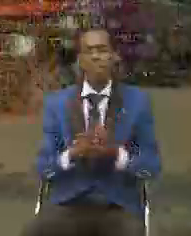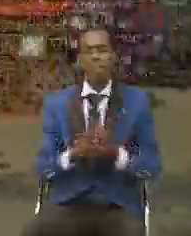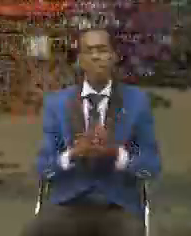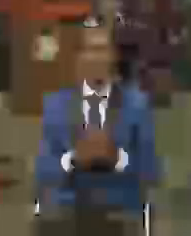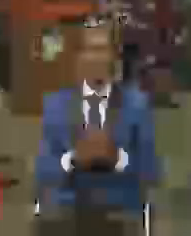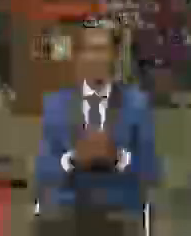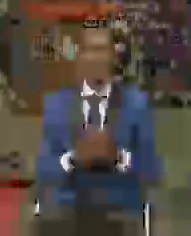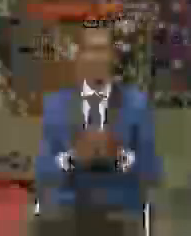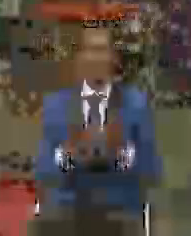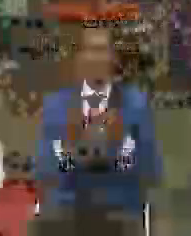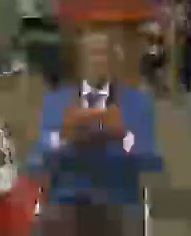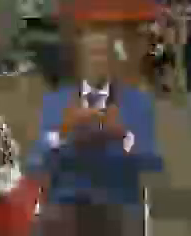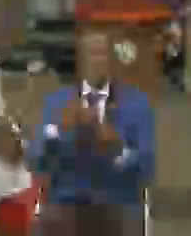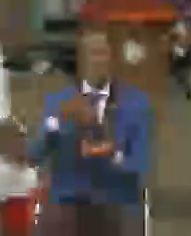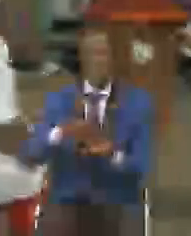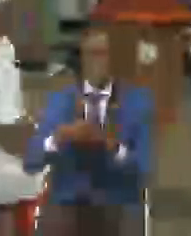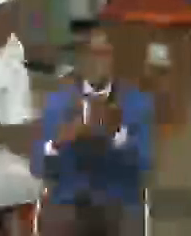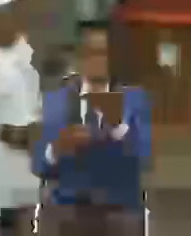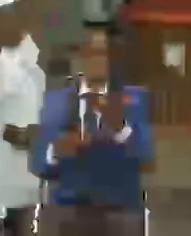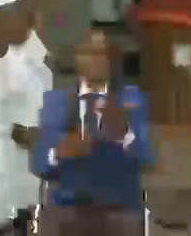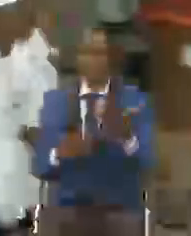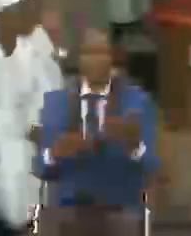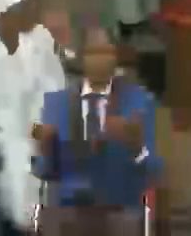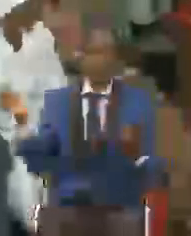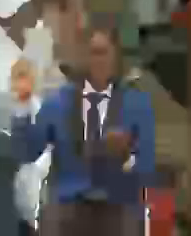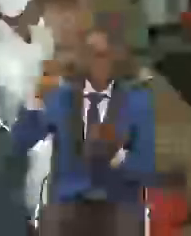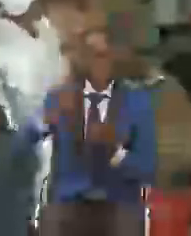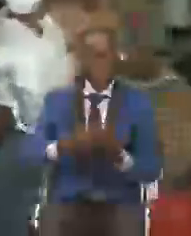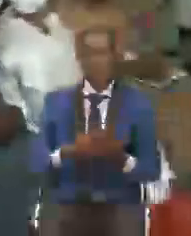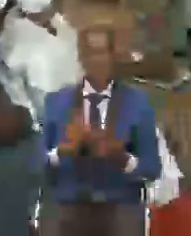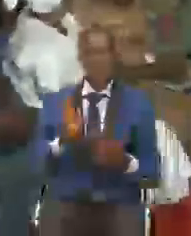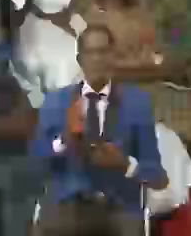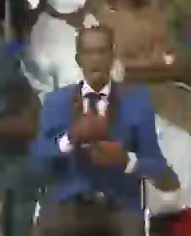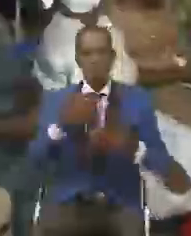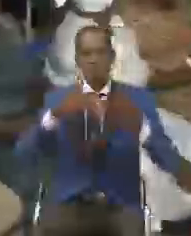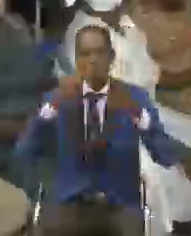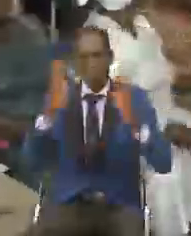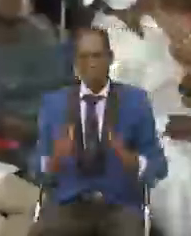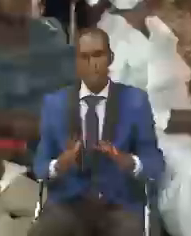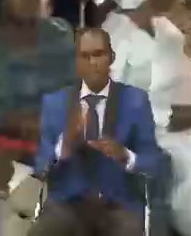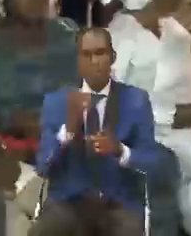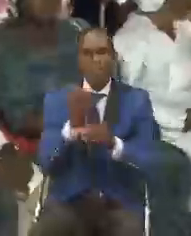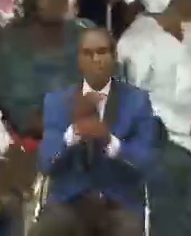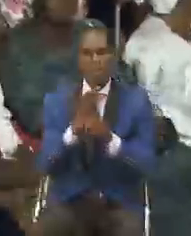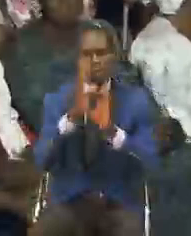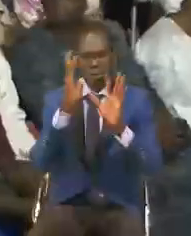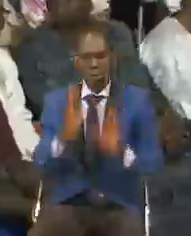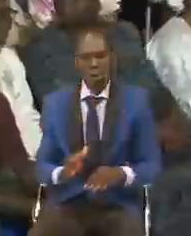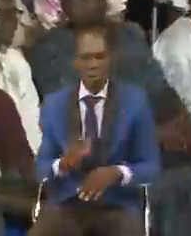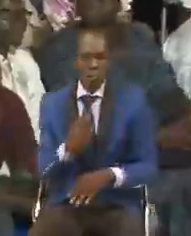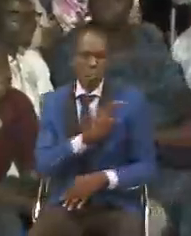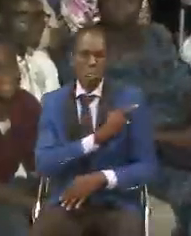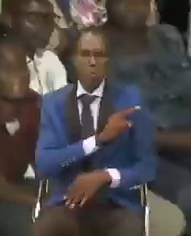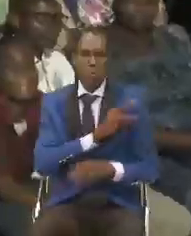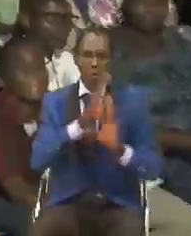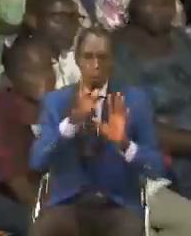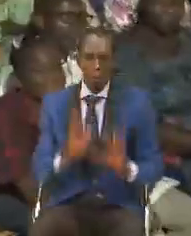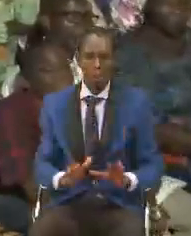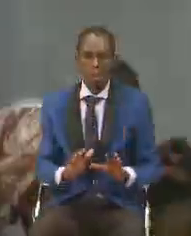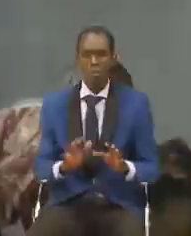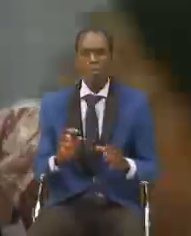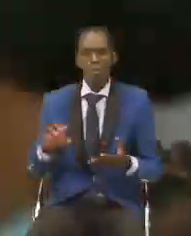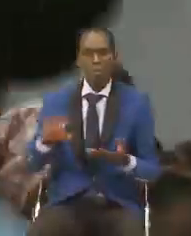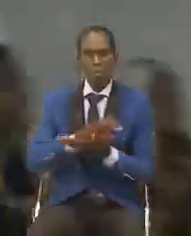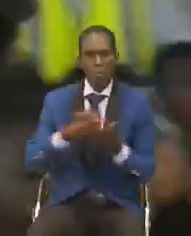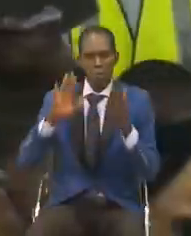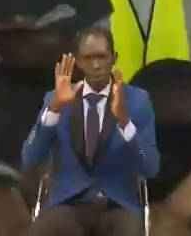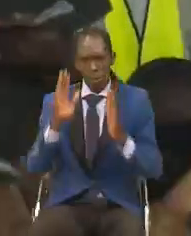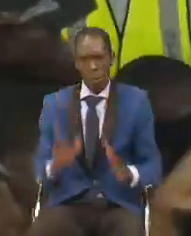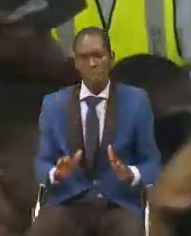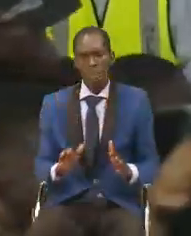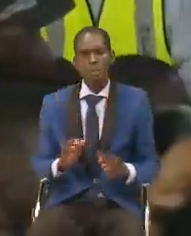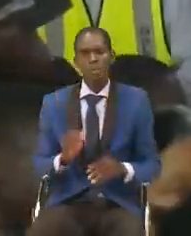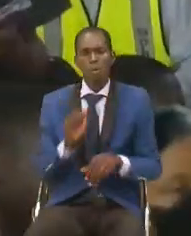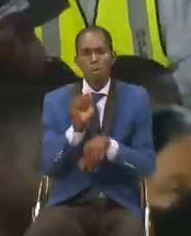amen it is done keep on standing our counselors leaders ushers choir members